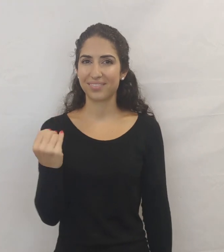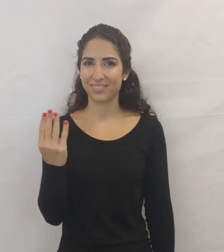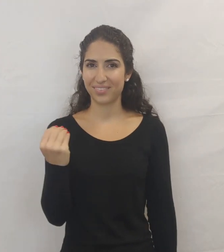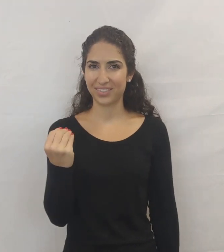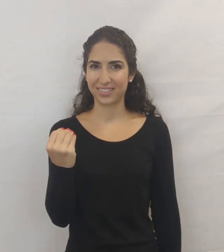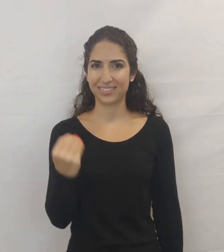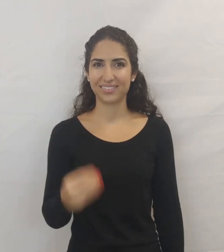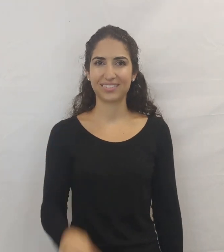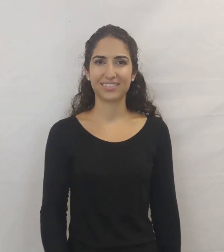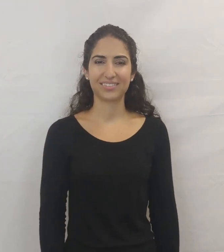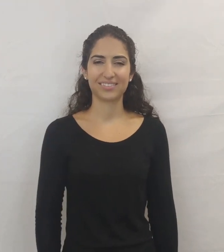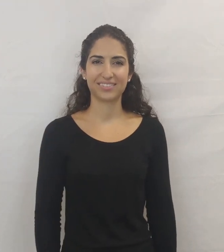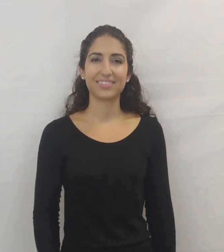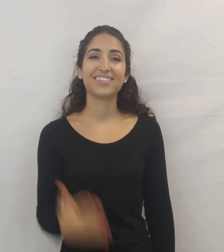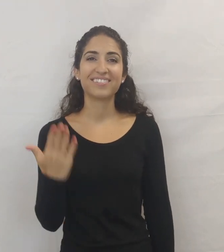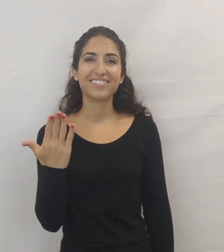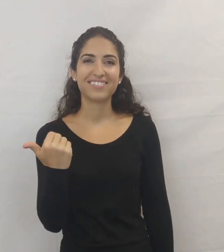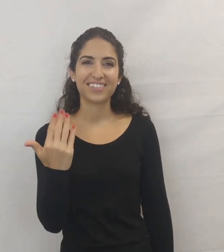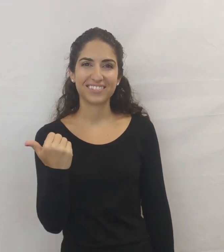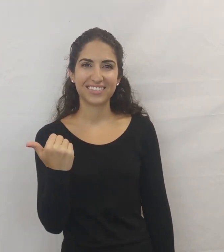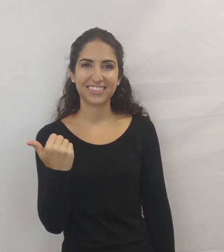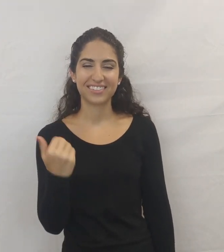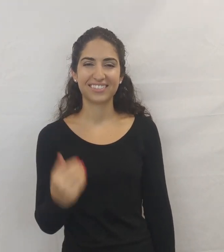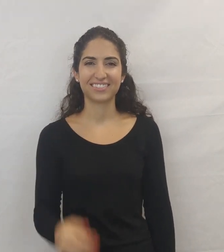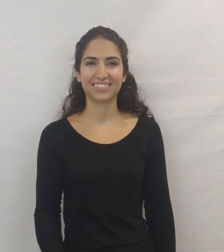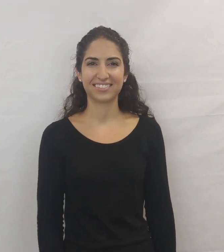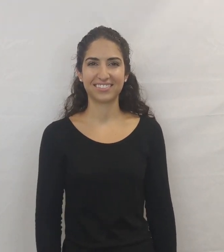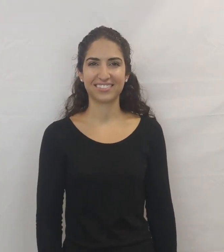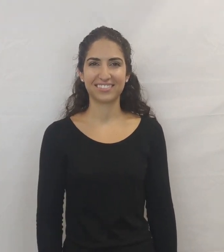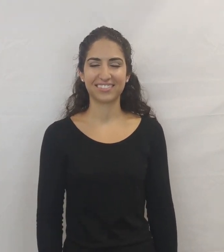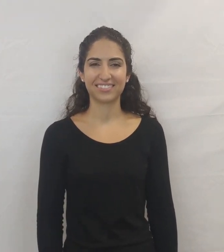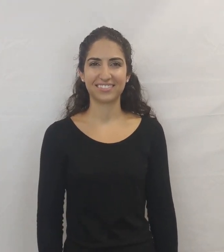FOURTEEN (14) FIFTEEN (15)